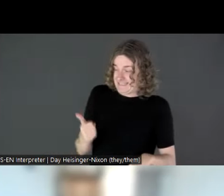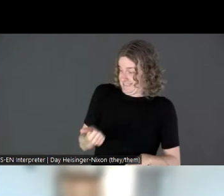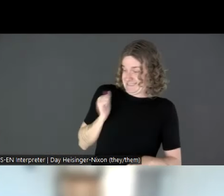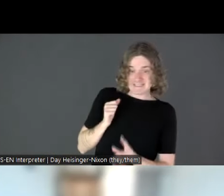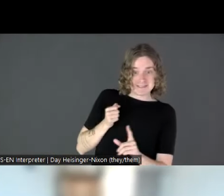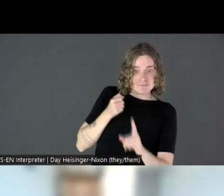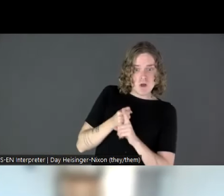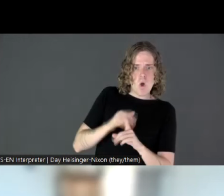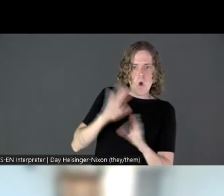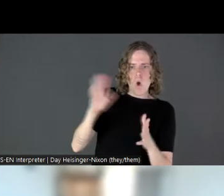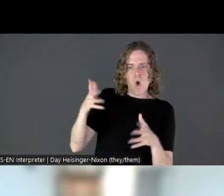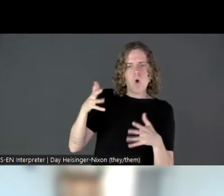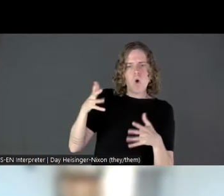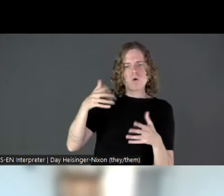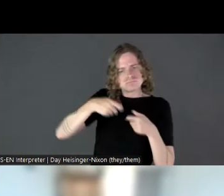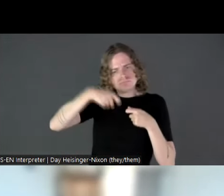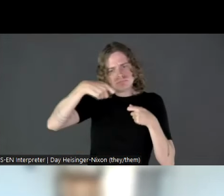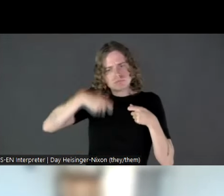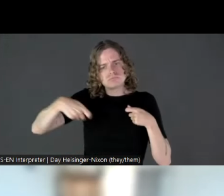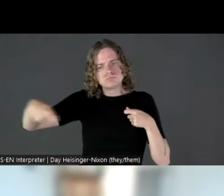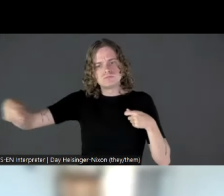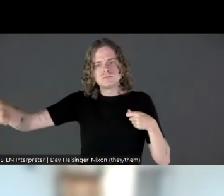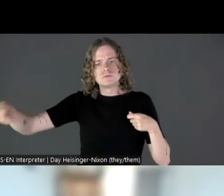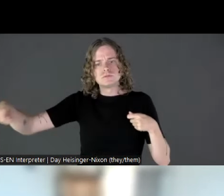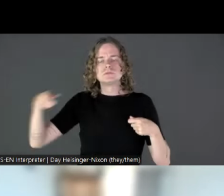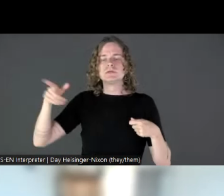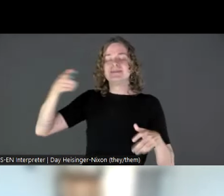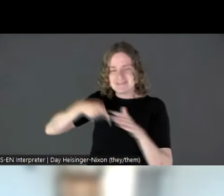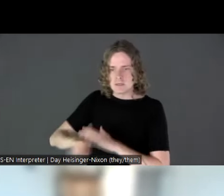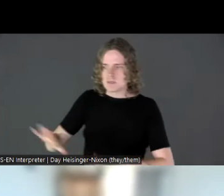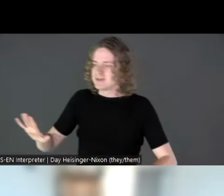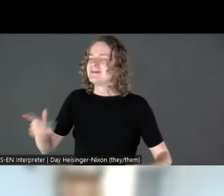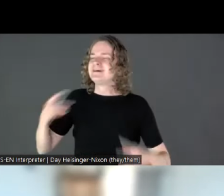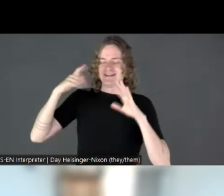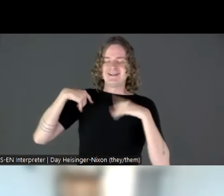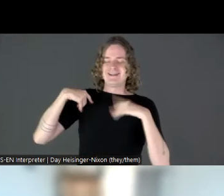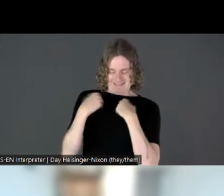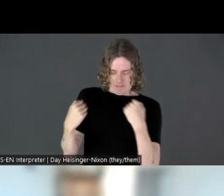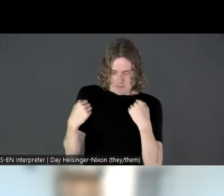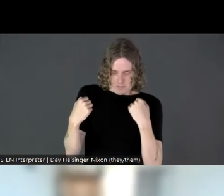who ask themselves how do I begin? What should I do? I know I need to strengthen disability